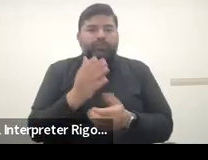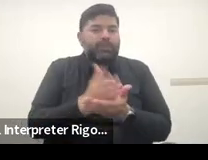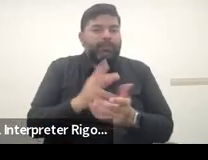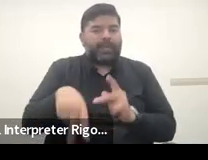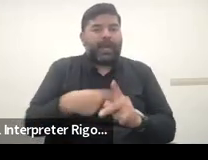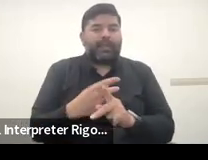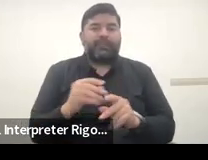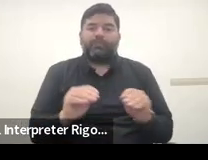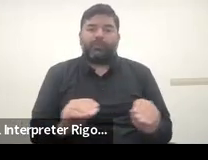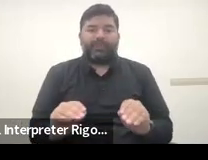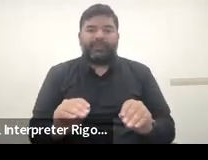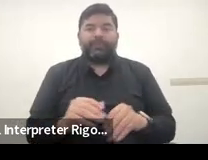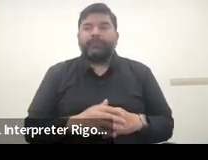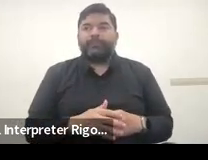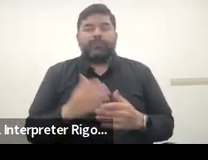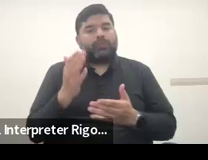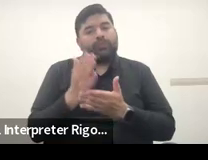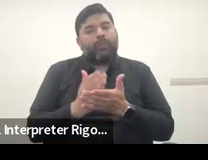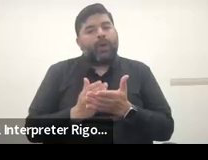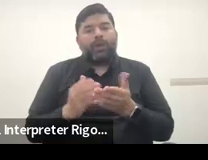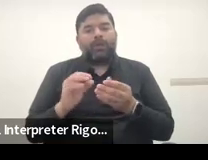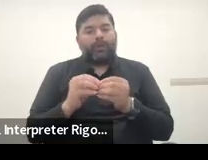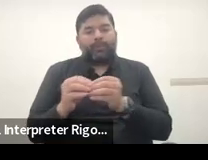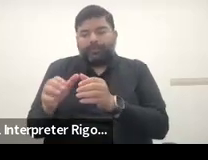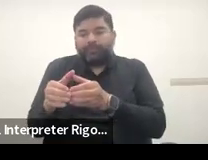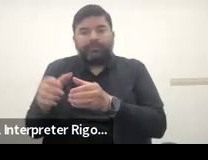Many signs use some kind of movement. There's a very small number that don't really have a movement but even